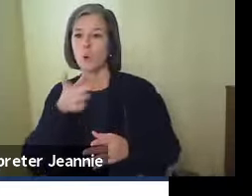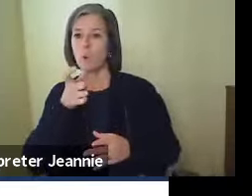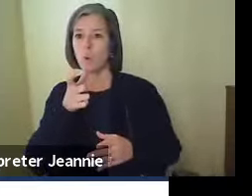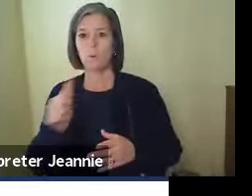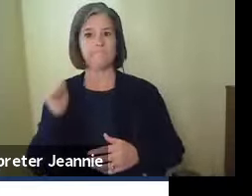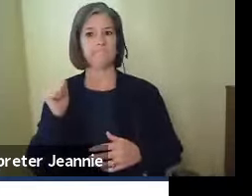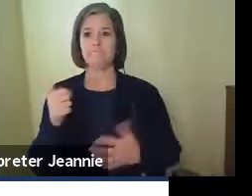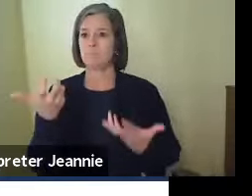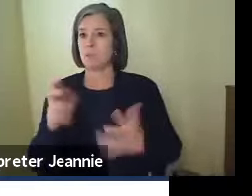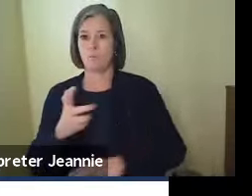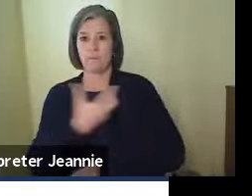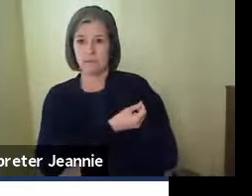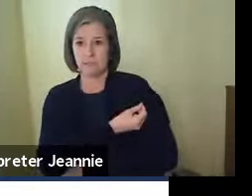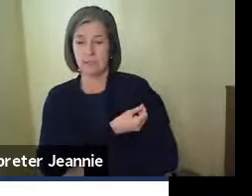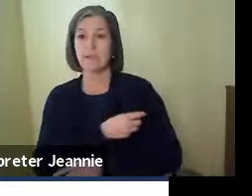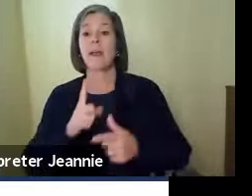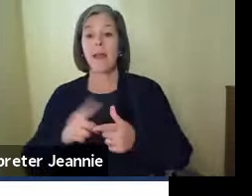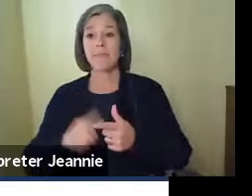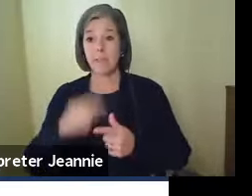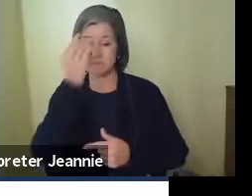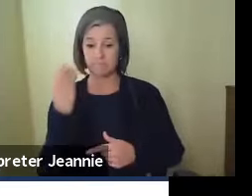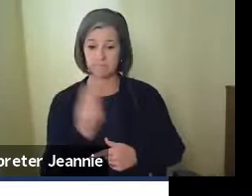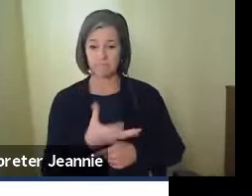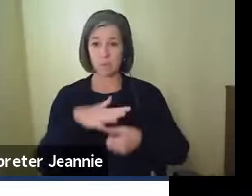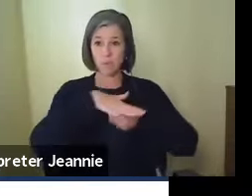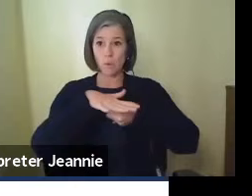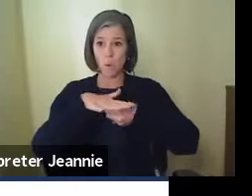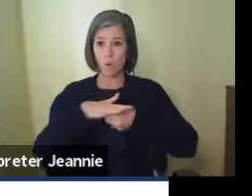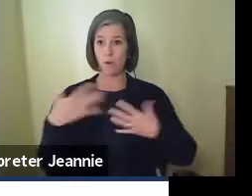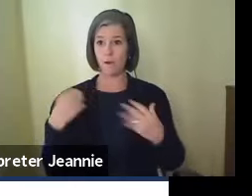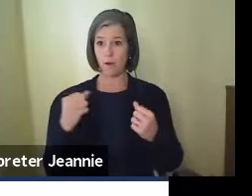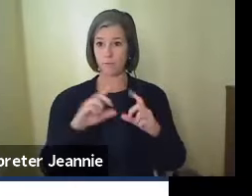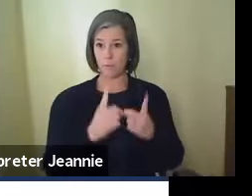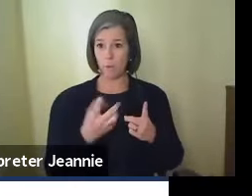that information then back out to local health departments and to our agency so they